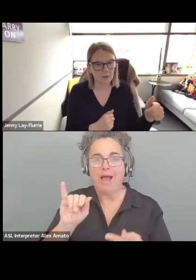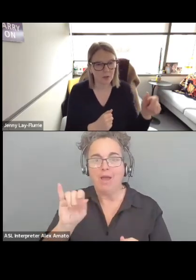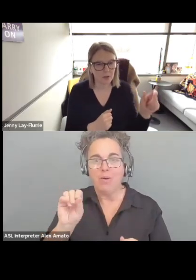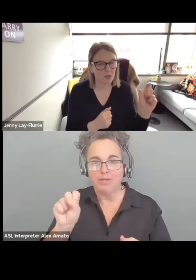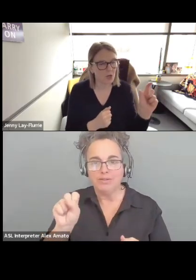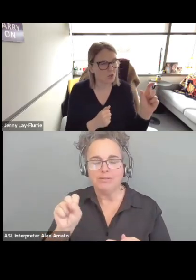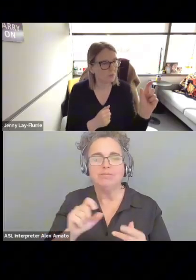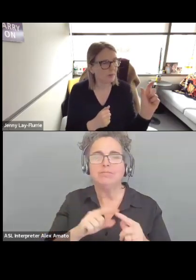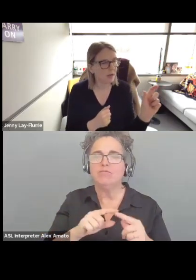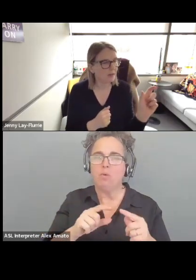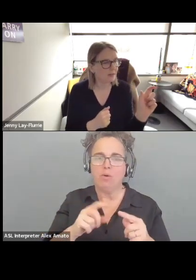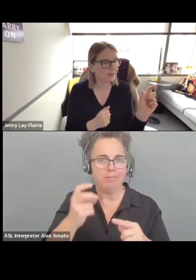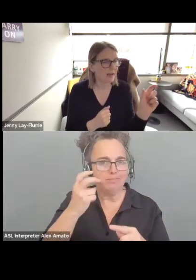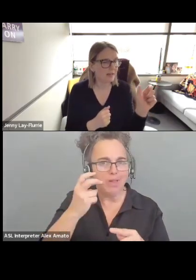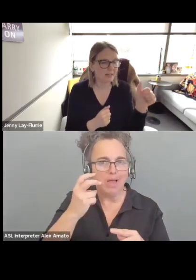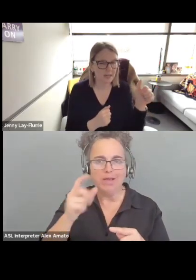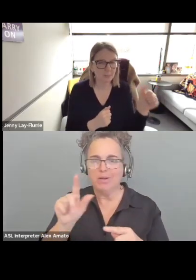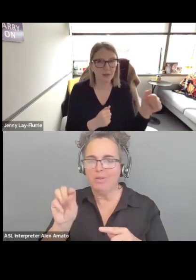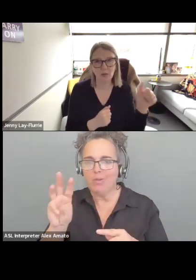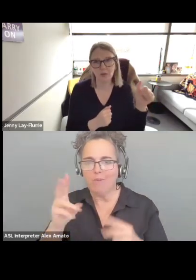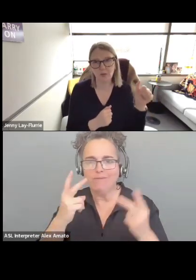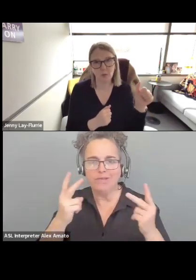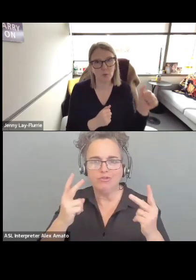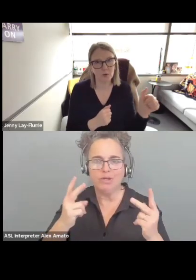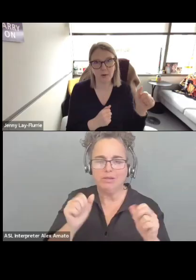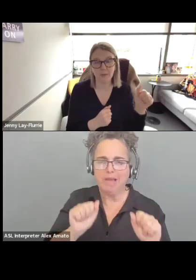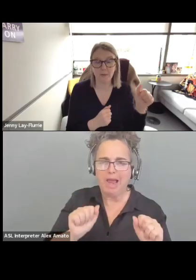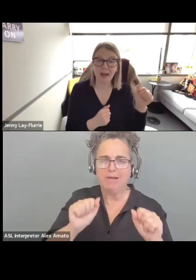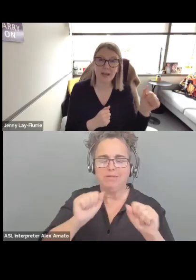and low vision to really understand and take pictures of the world around them